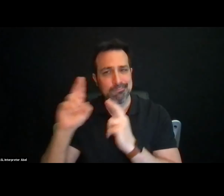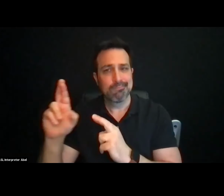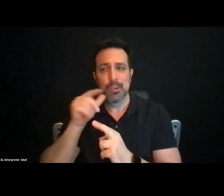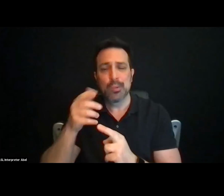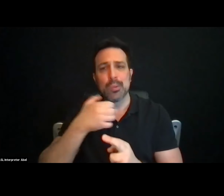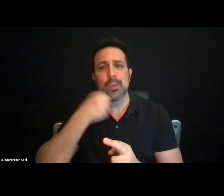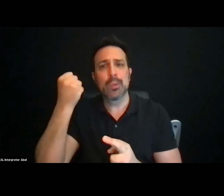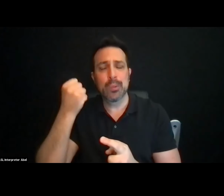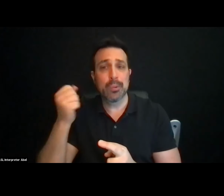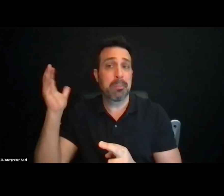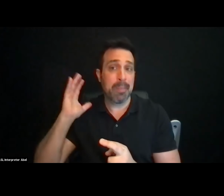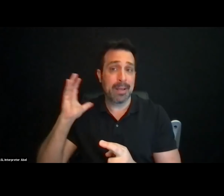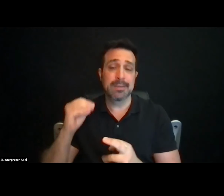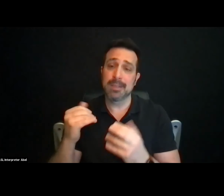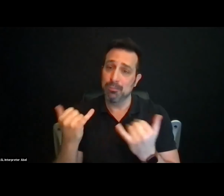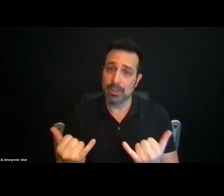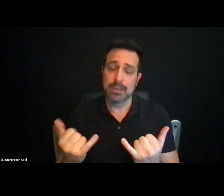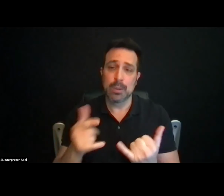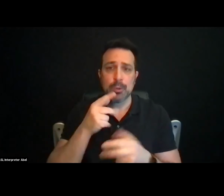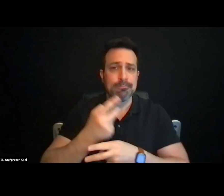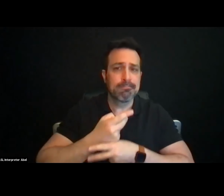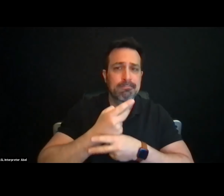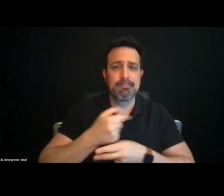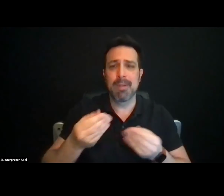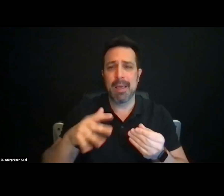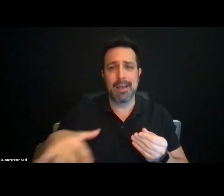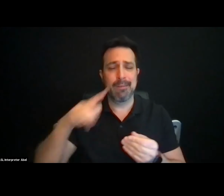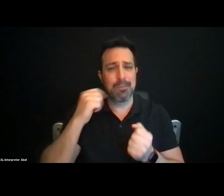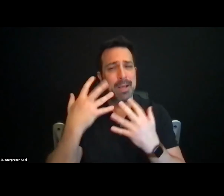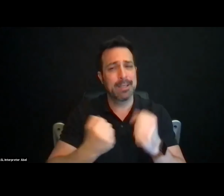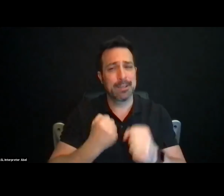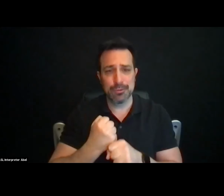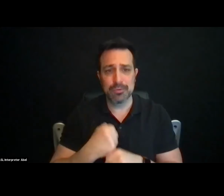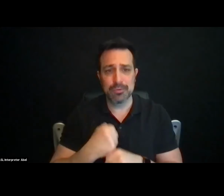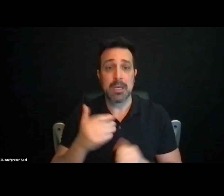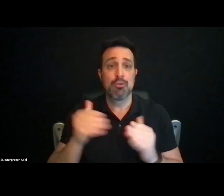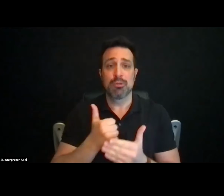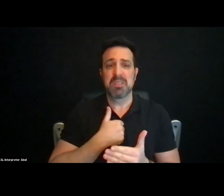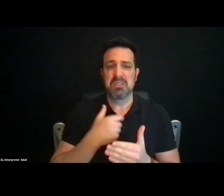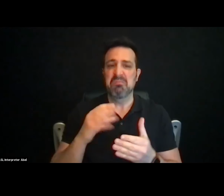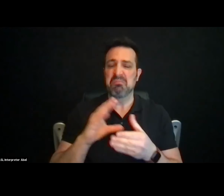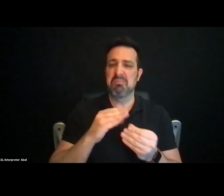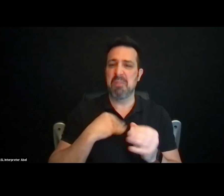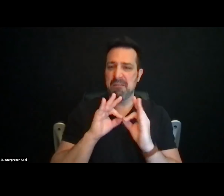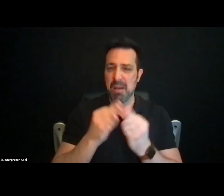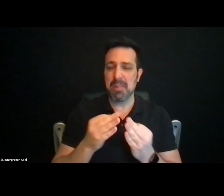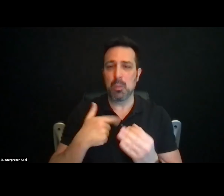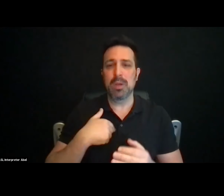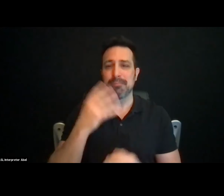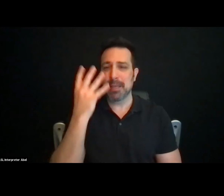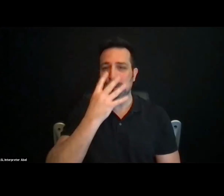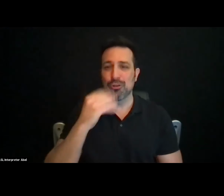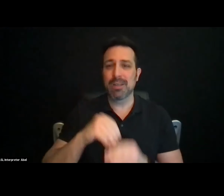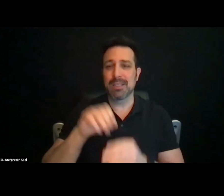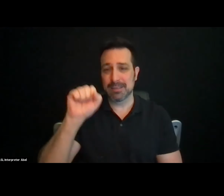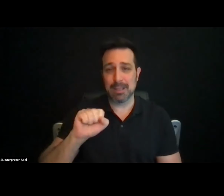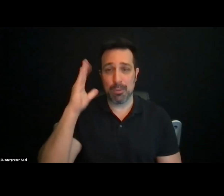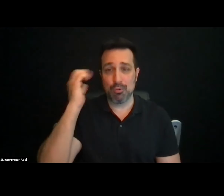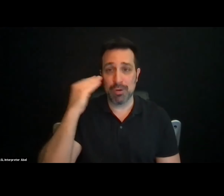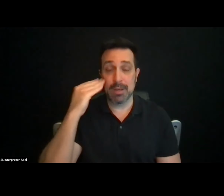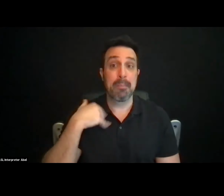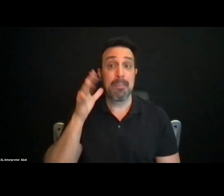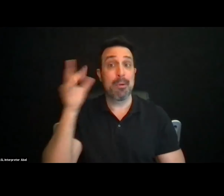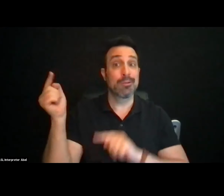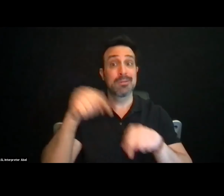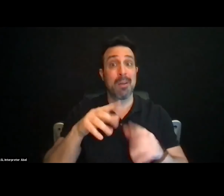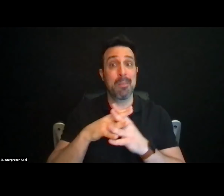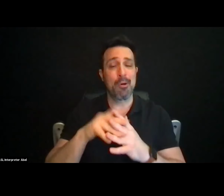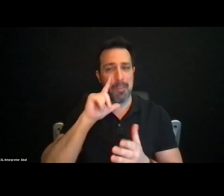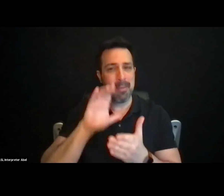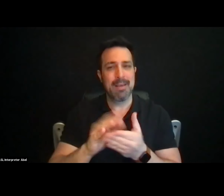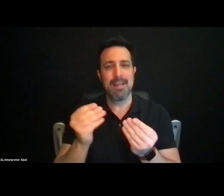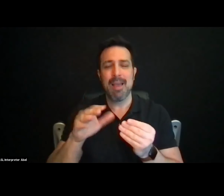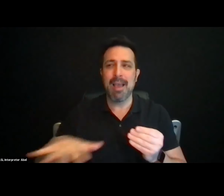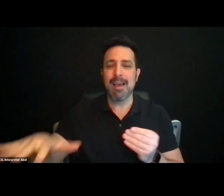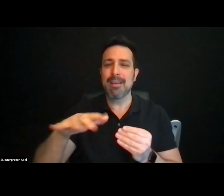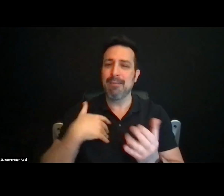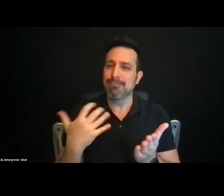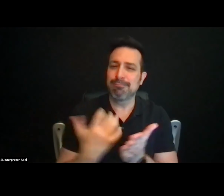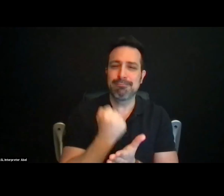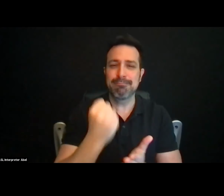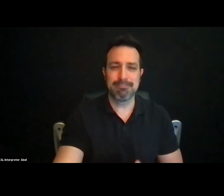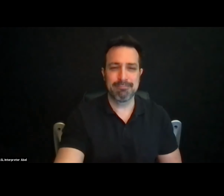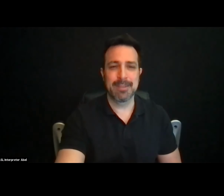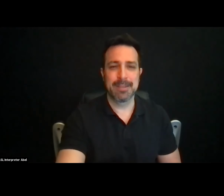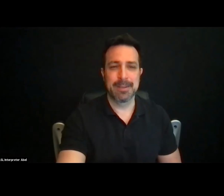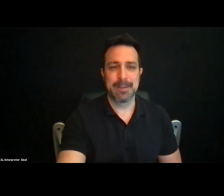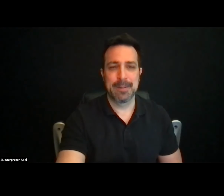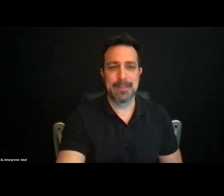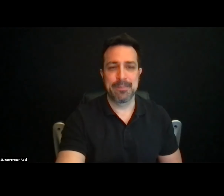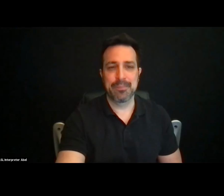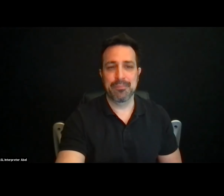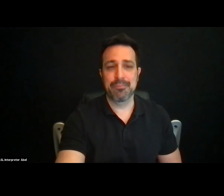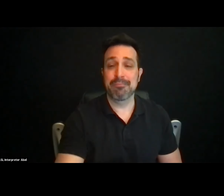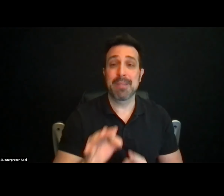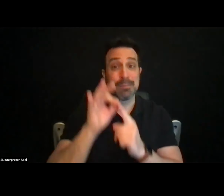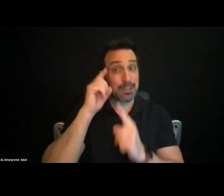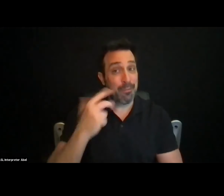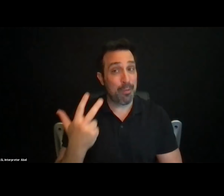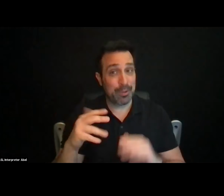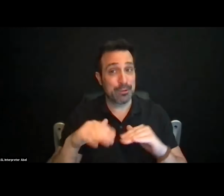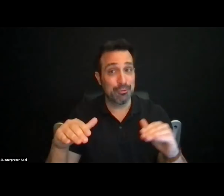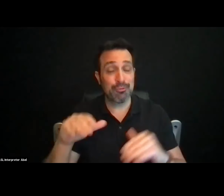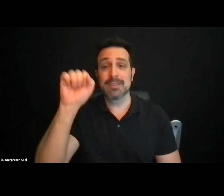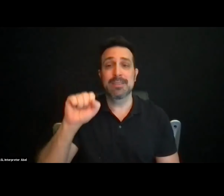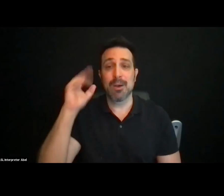sites